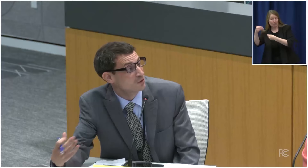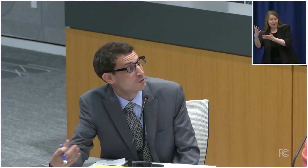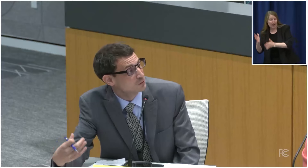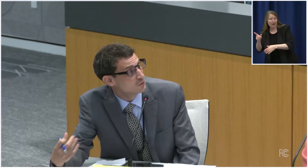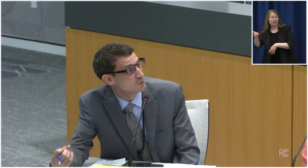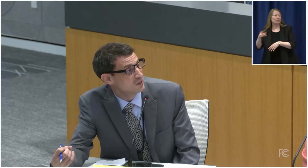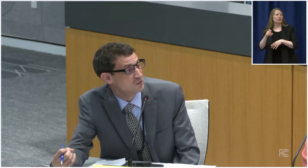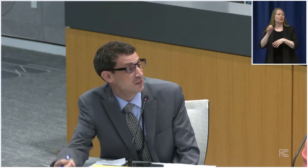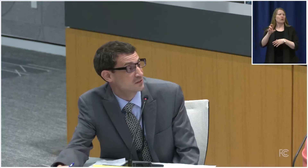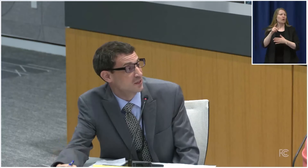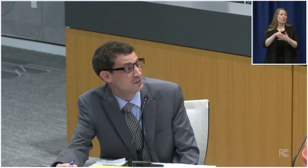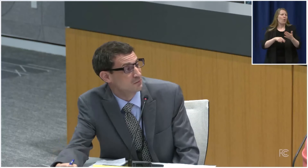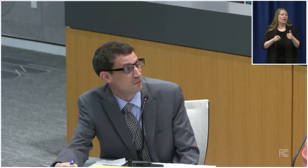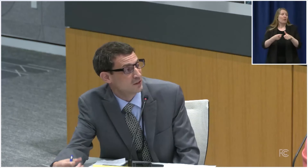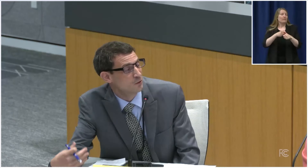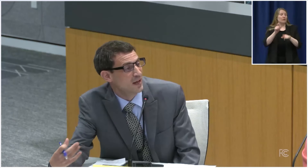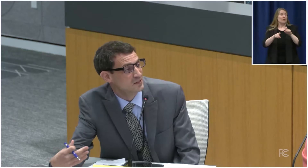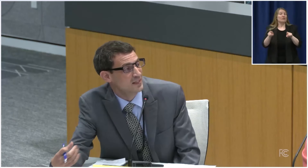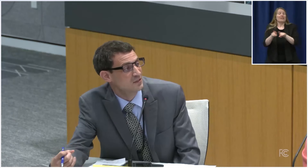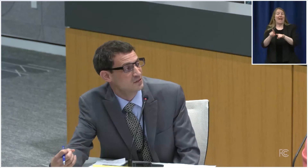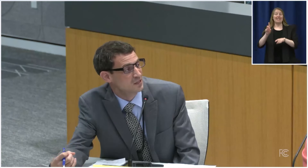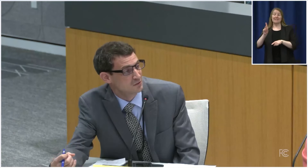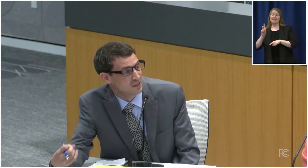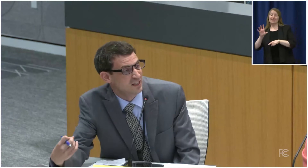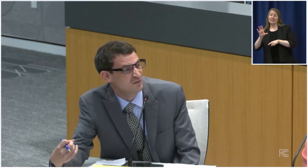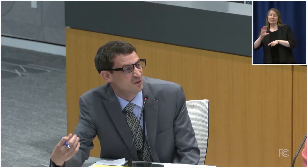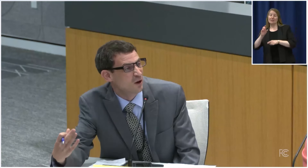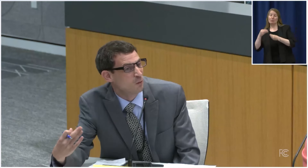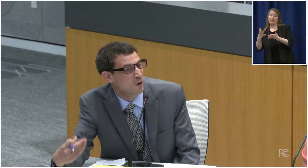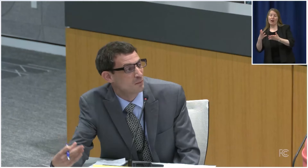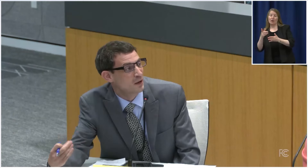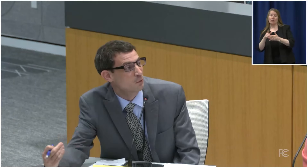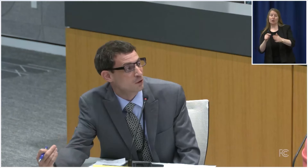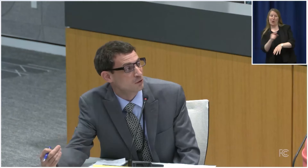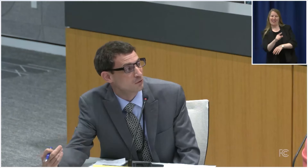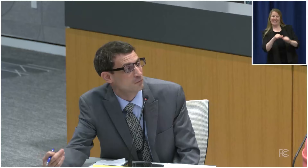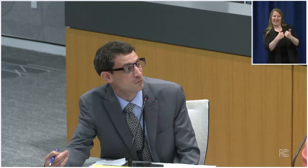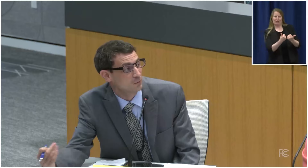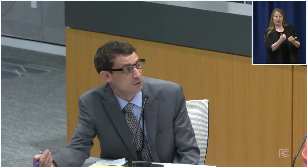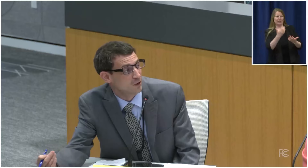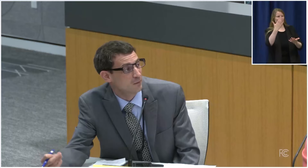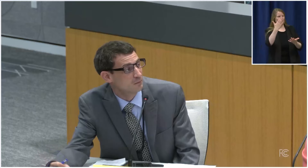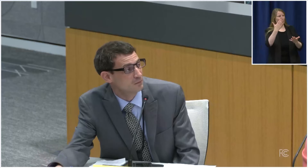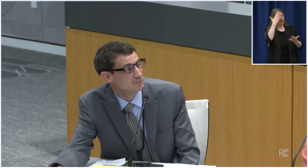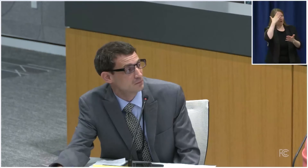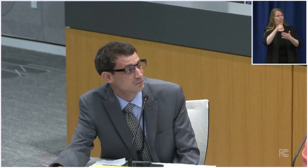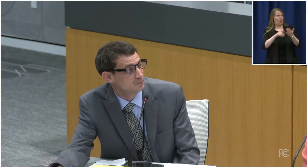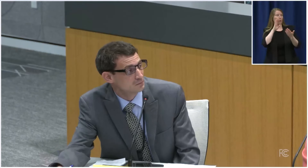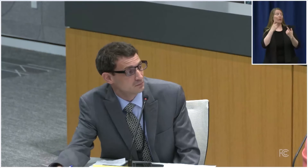INITIAL QUESTION YOU'RE LOOKING FOR TO UNDERSTAND WHAT INFORMATION SHOULD YOU BE BRINGING TO A DVC PROVIDER OR WHETHER THOSE